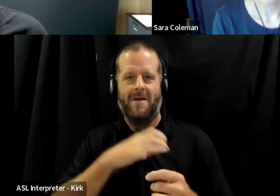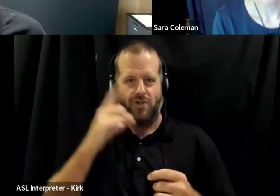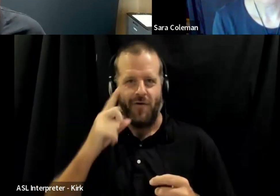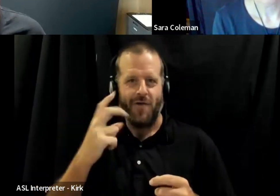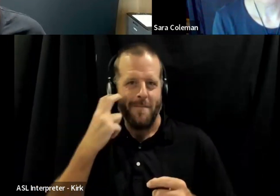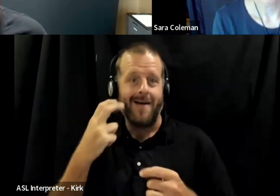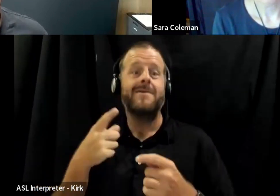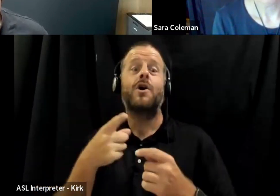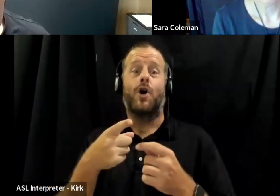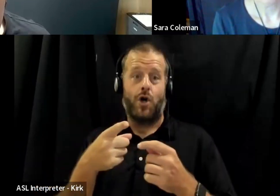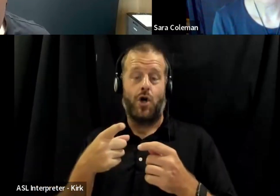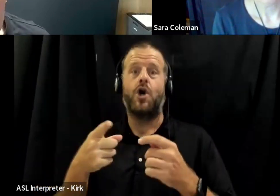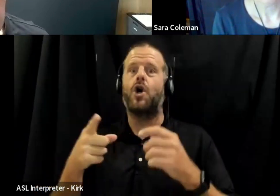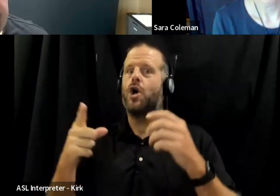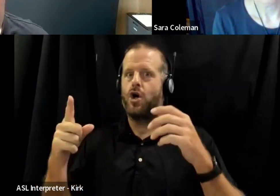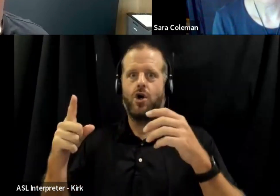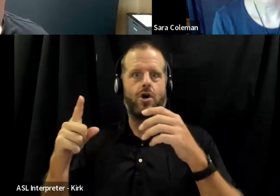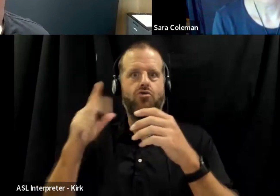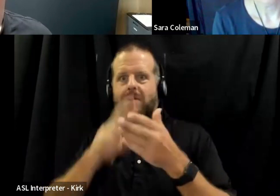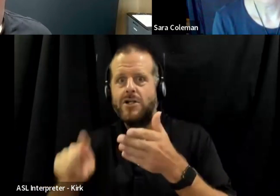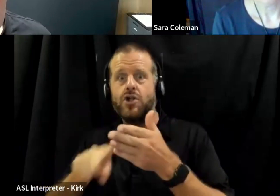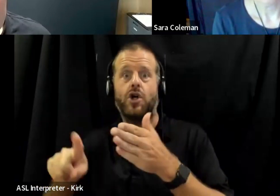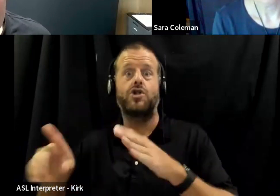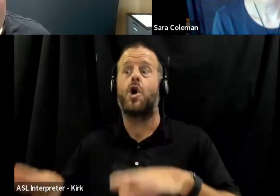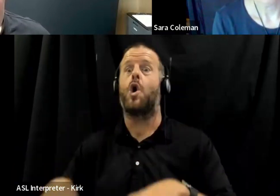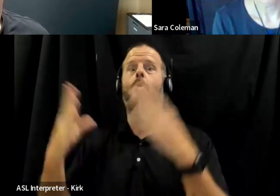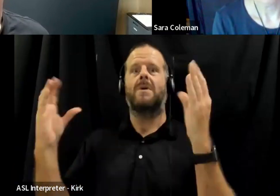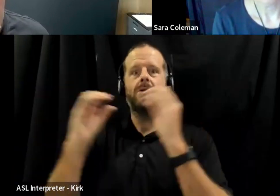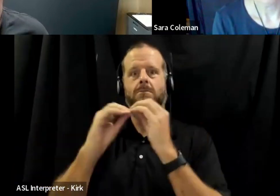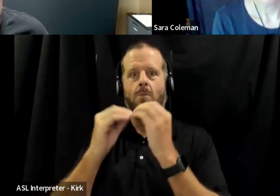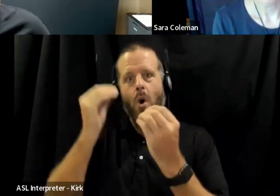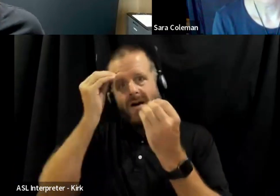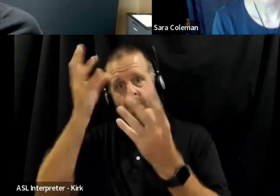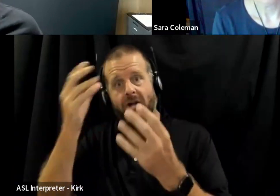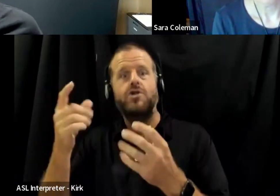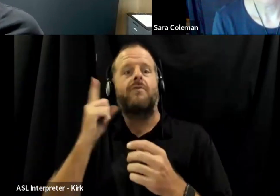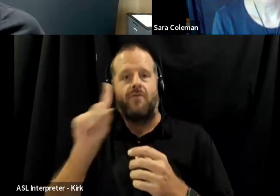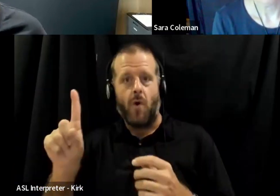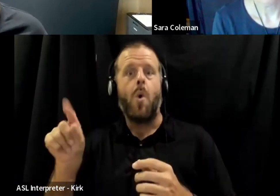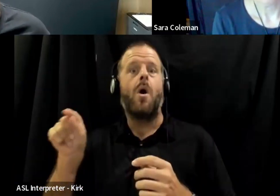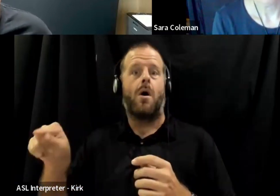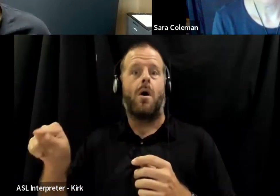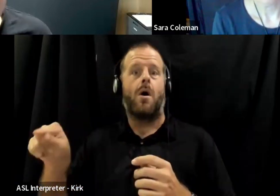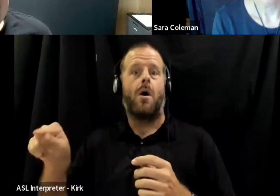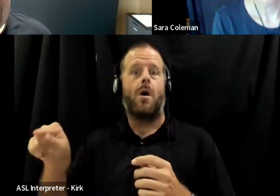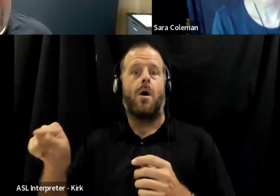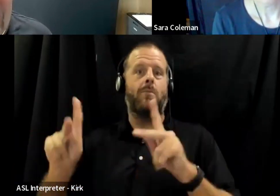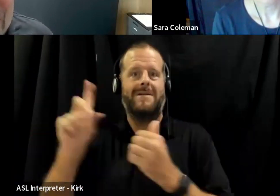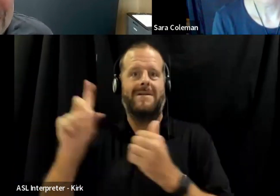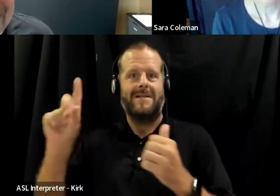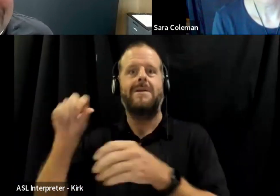underrepresented populations in STEM. Welcome Dr. Coleman.